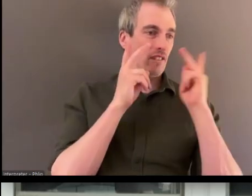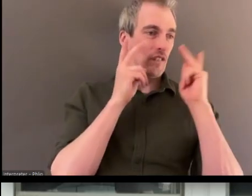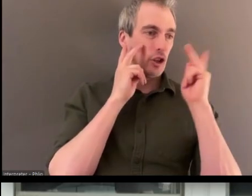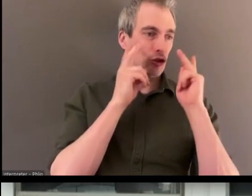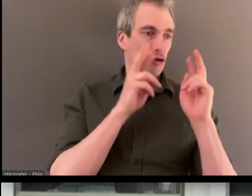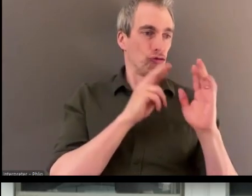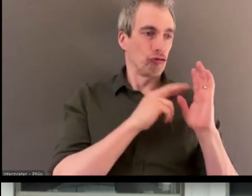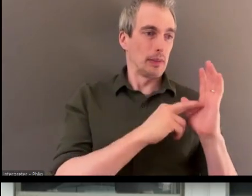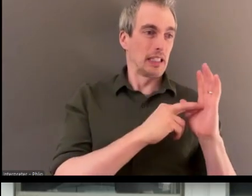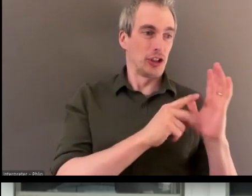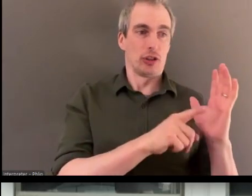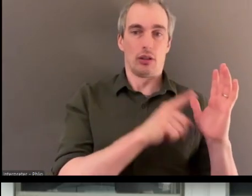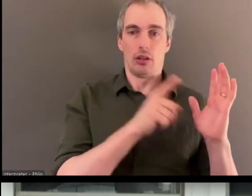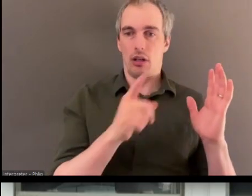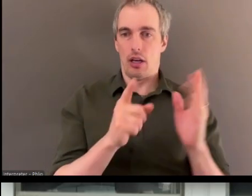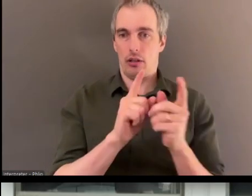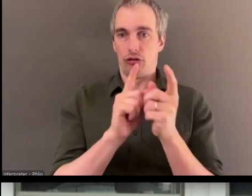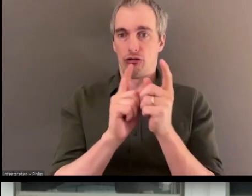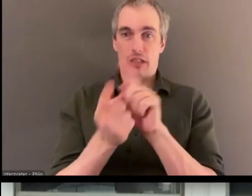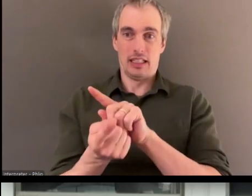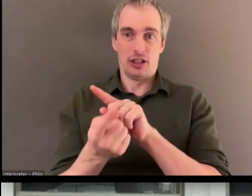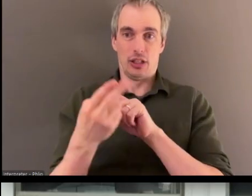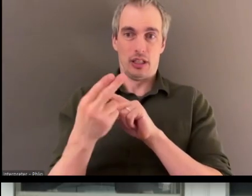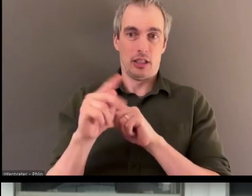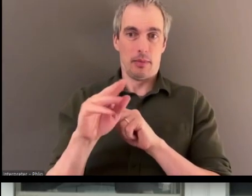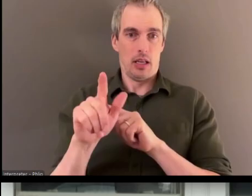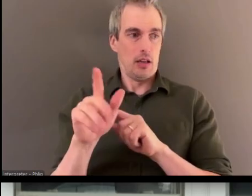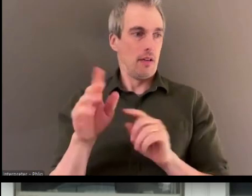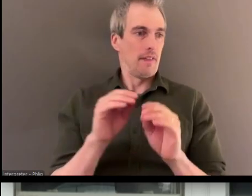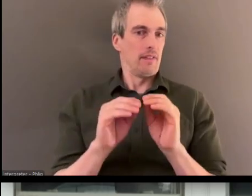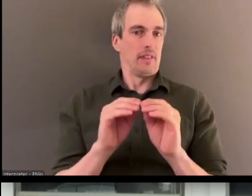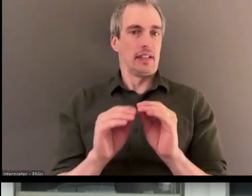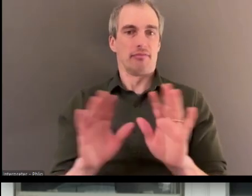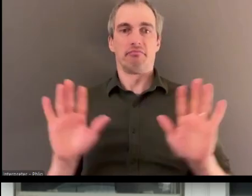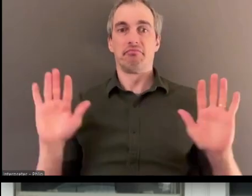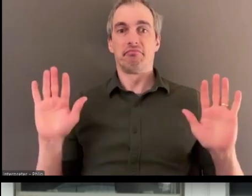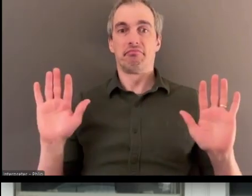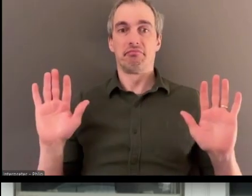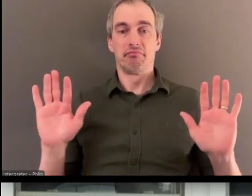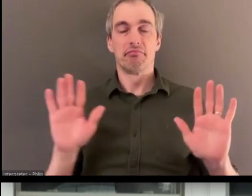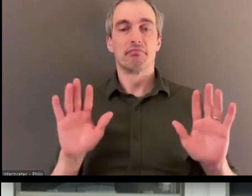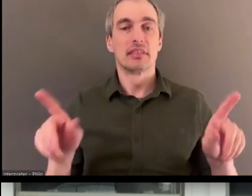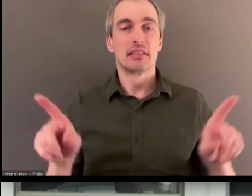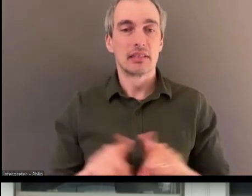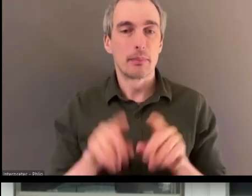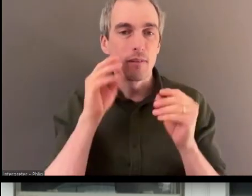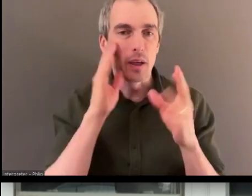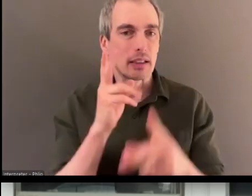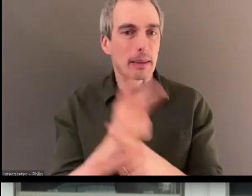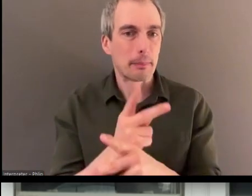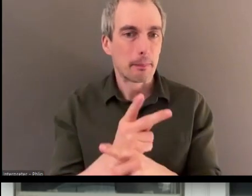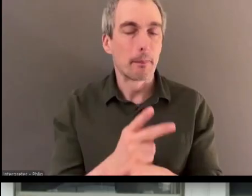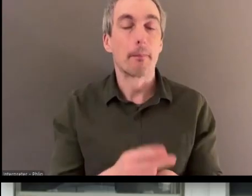And then the final step that we do is the assembly where we go ahead and we move all of the different